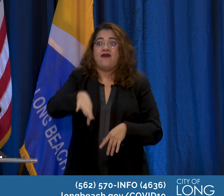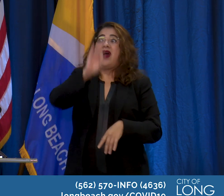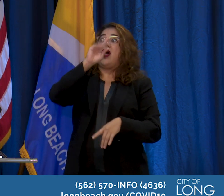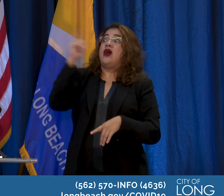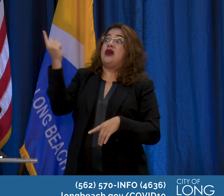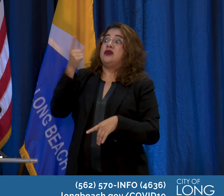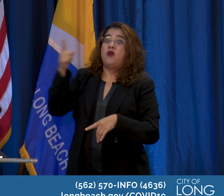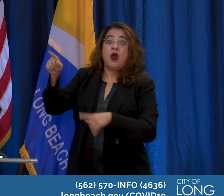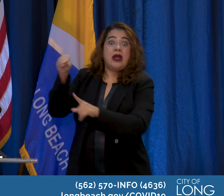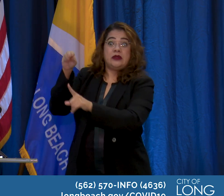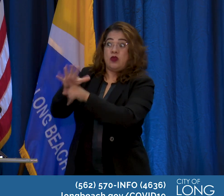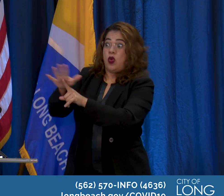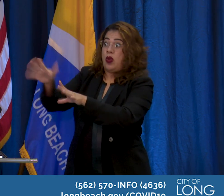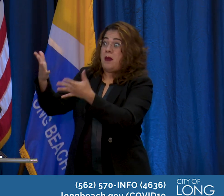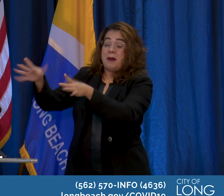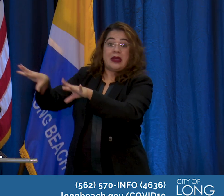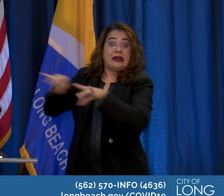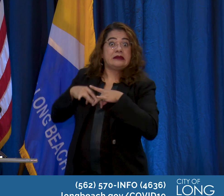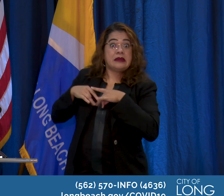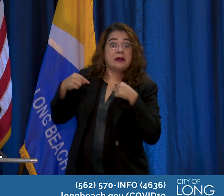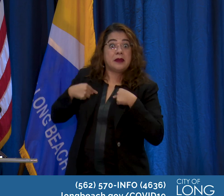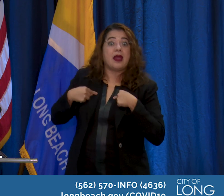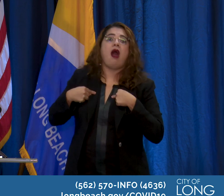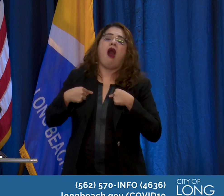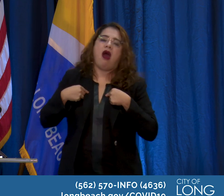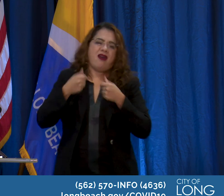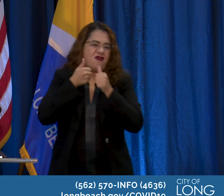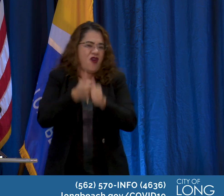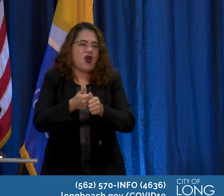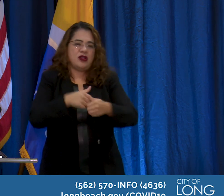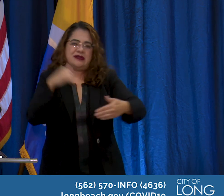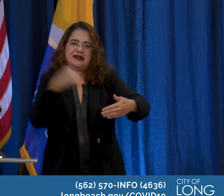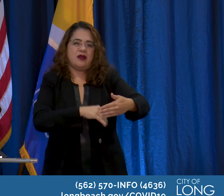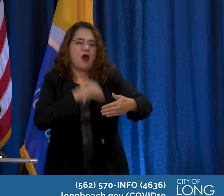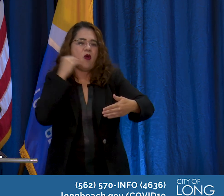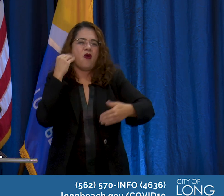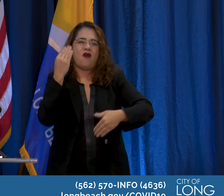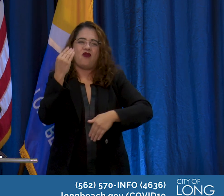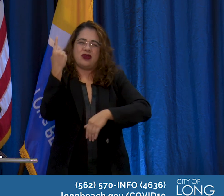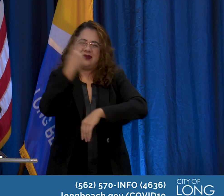And for additional information, on the Halloween guidelines, you can, and also the updated